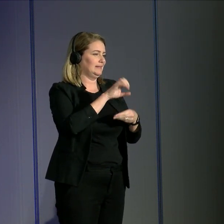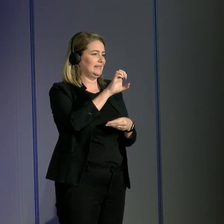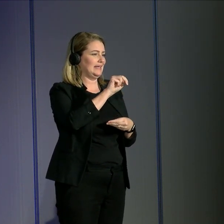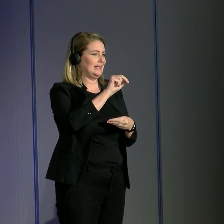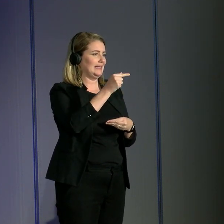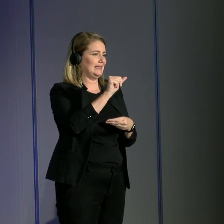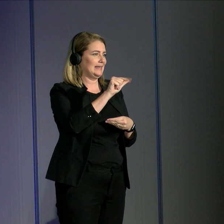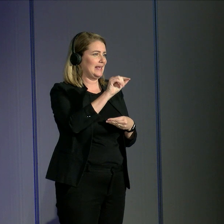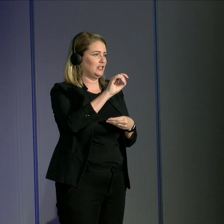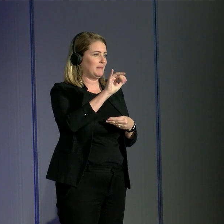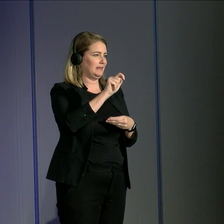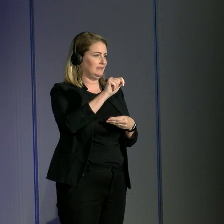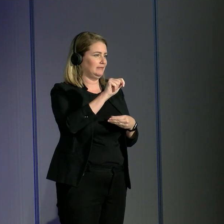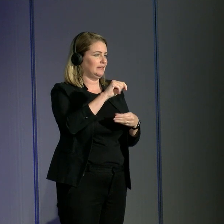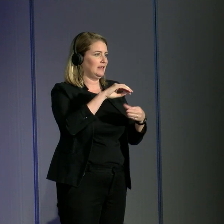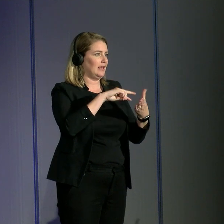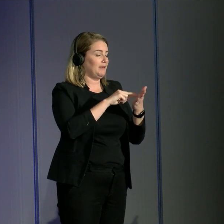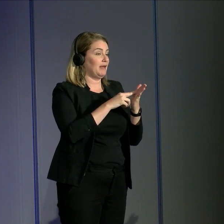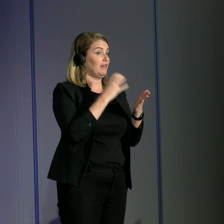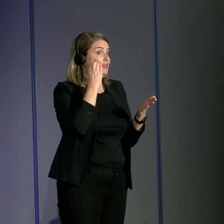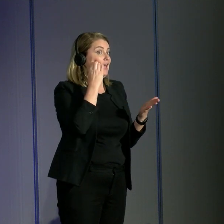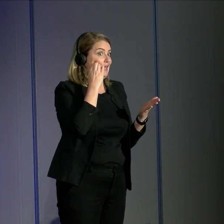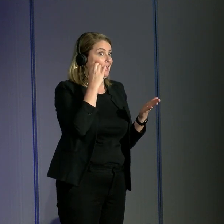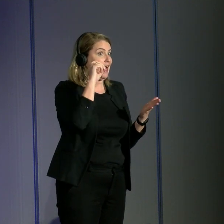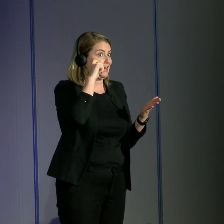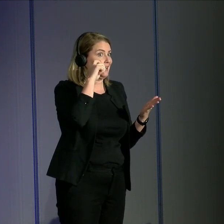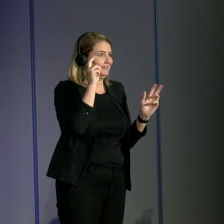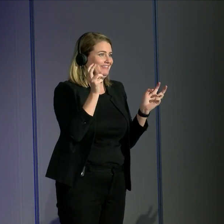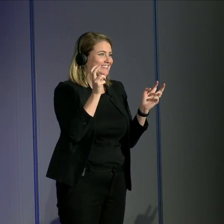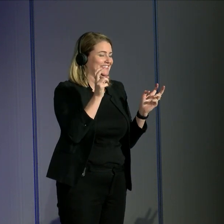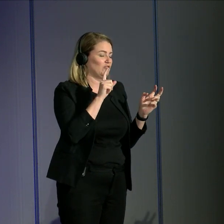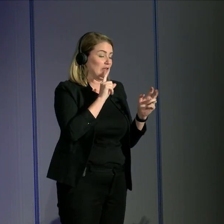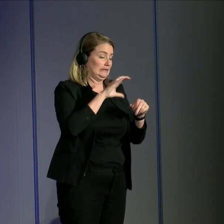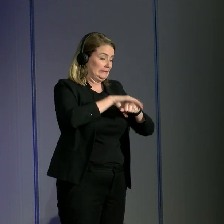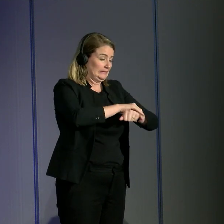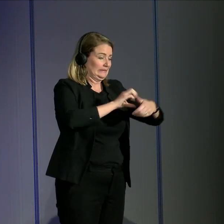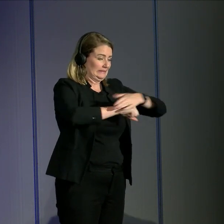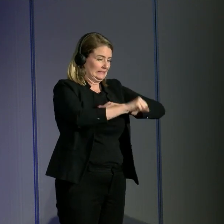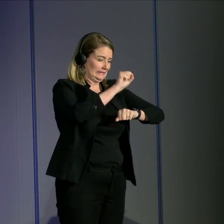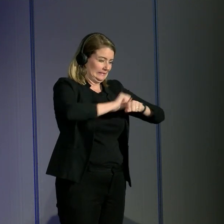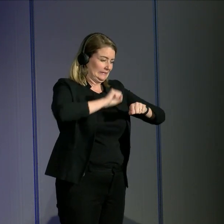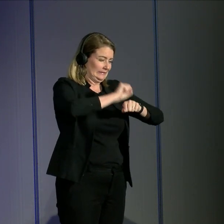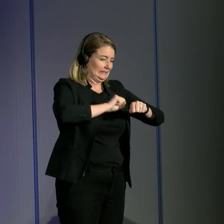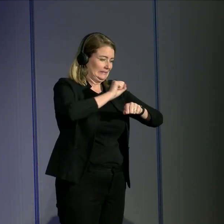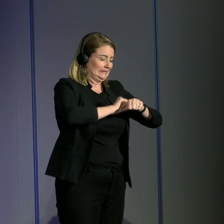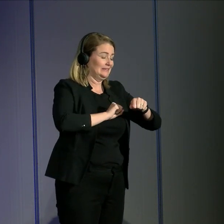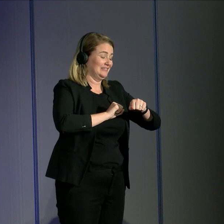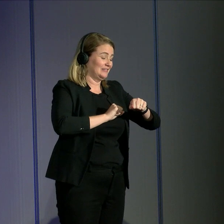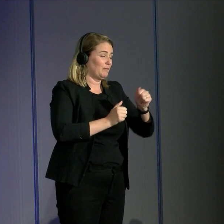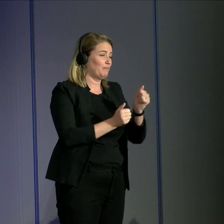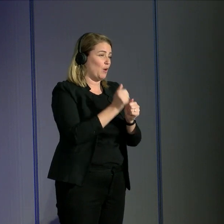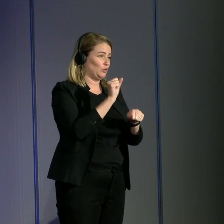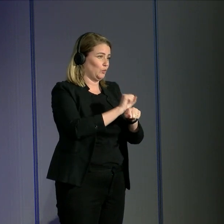This is the thickest layer of the onion, because you do the most work in here.